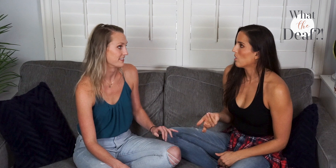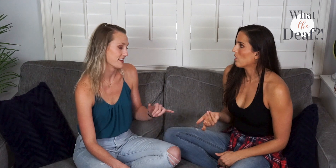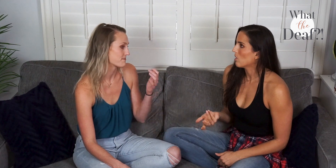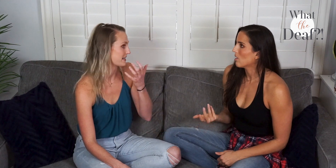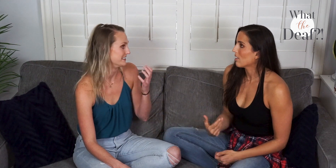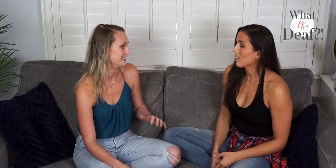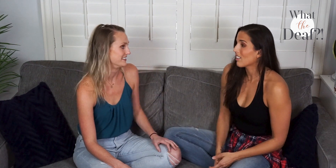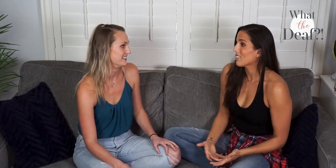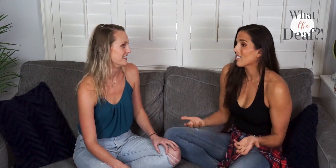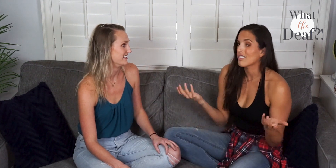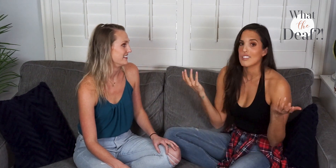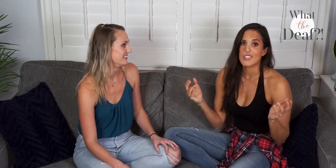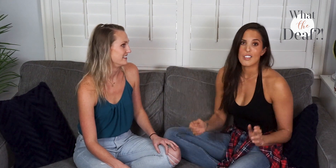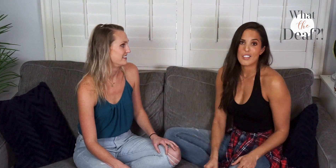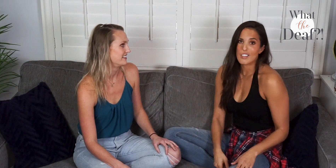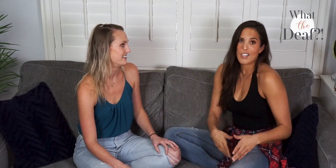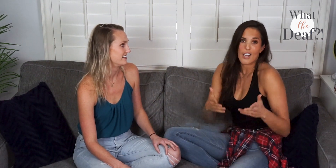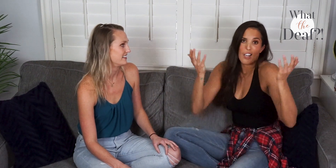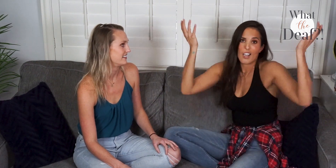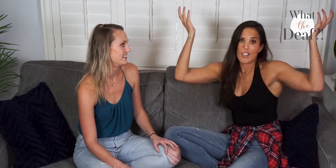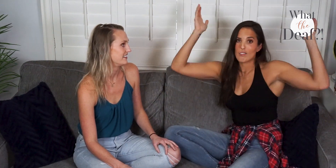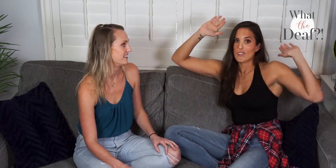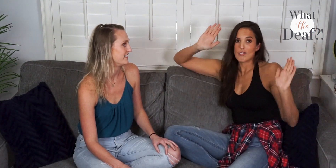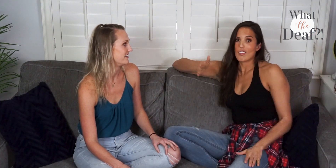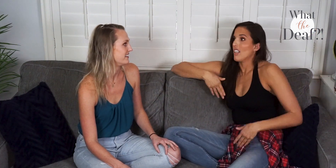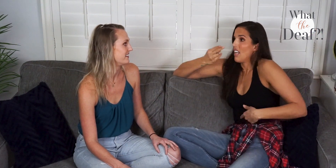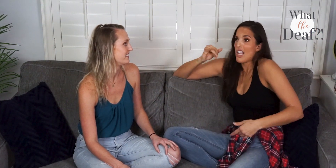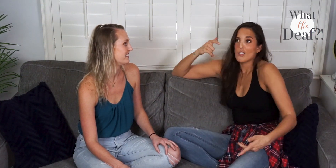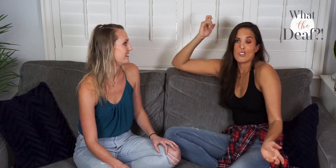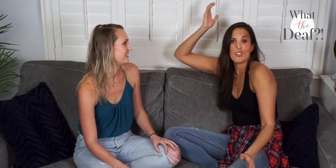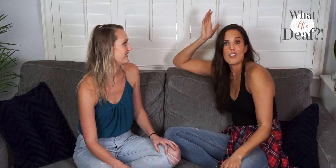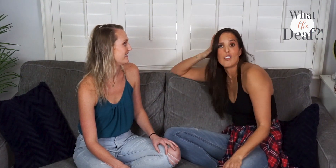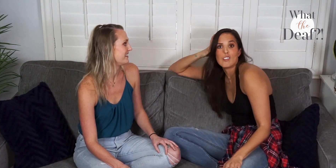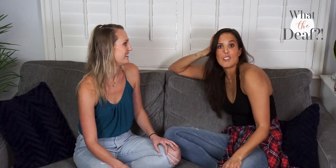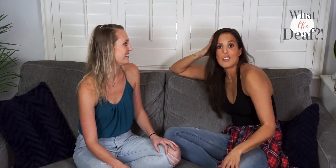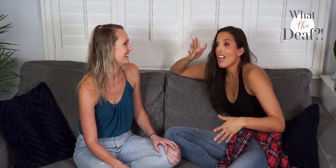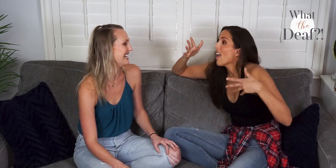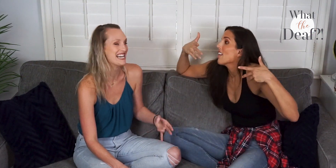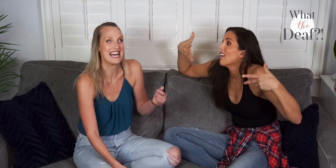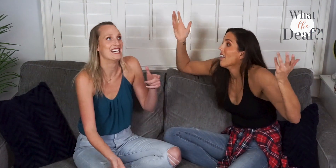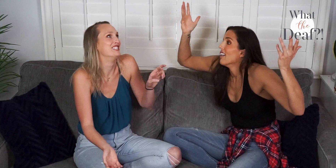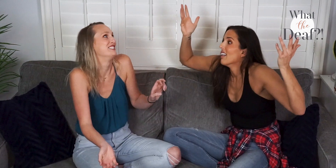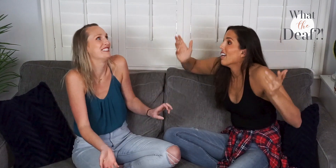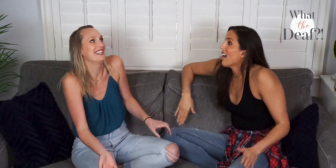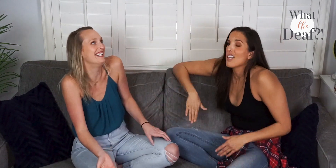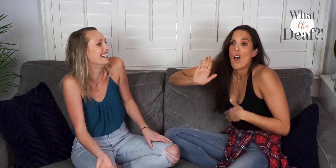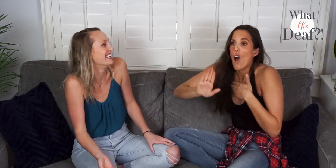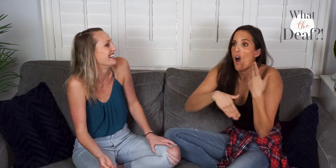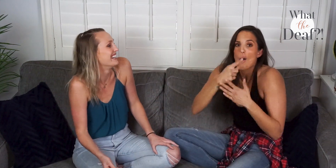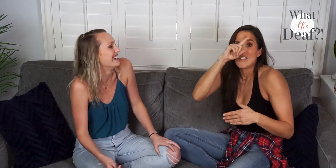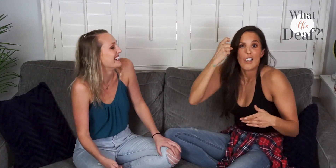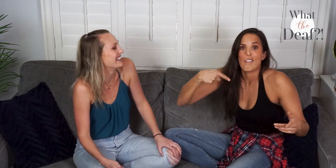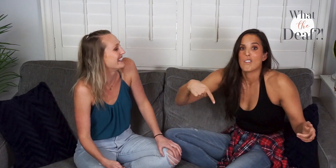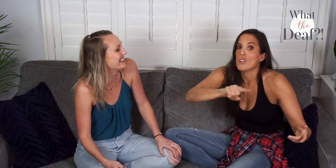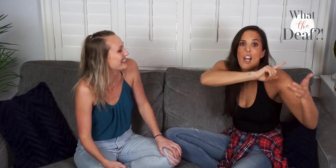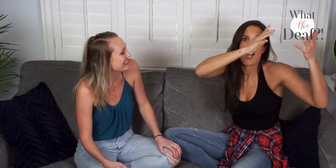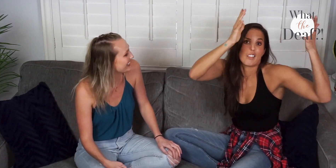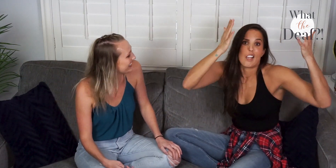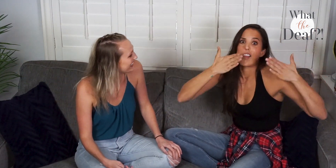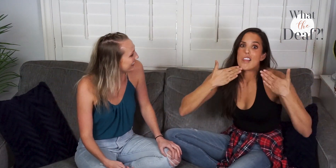That's amazing. Yeah, I don't know! Hinge. Hinge. It's all because of you guys, the audience.